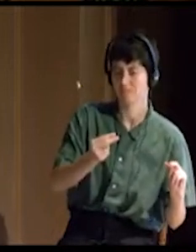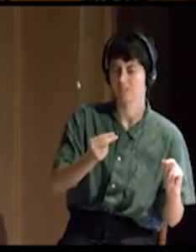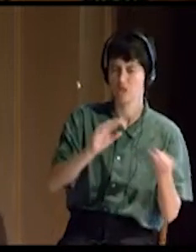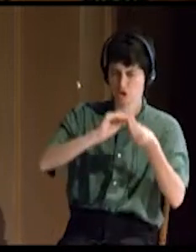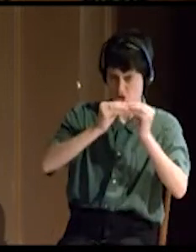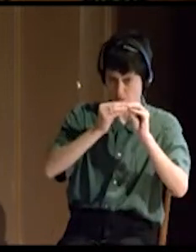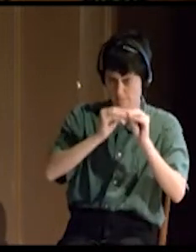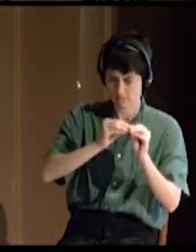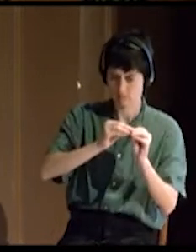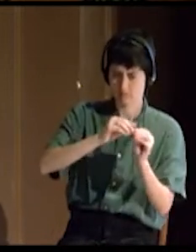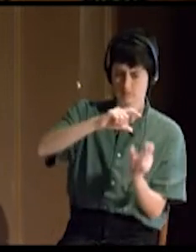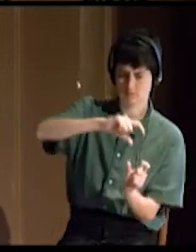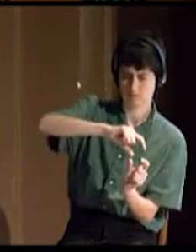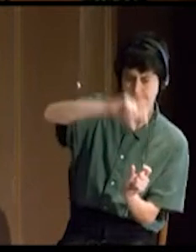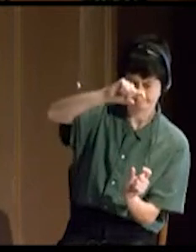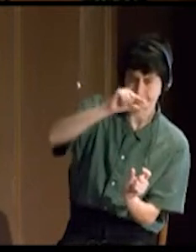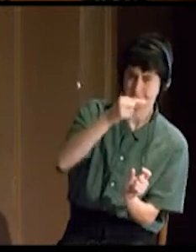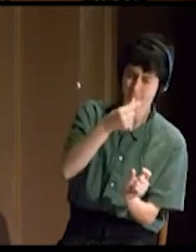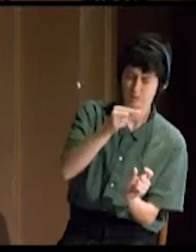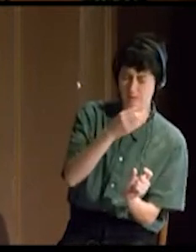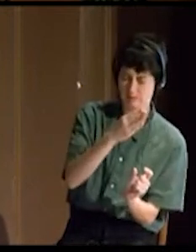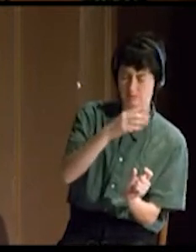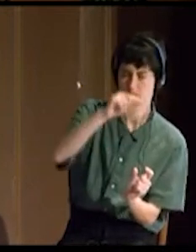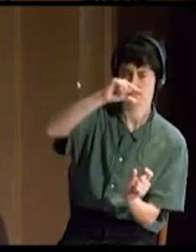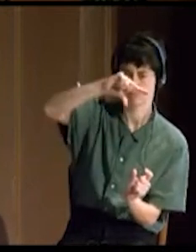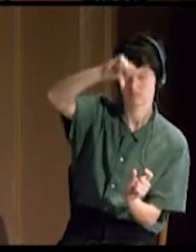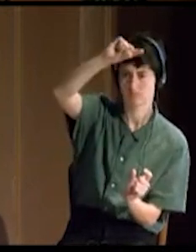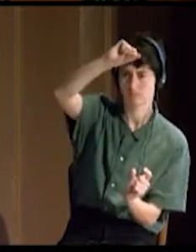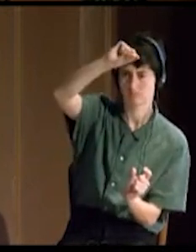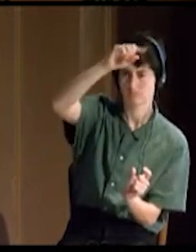to see if the foliose forms right here